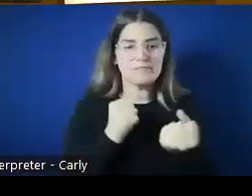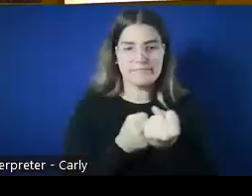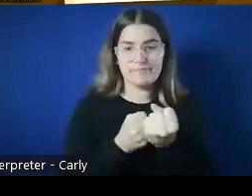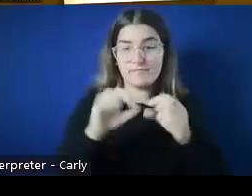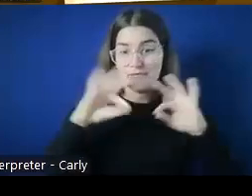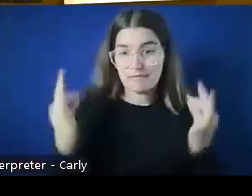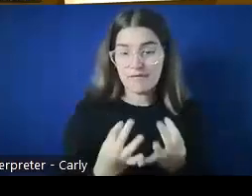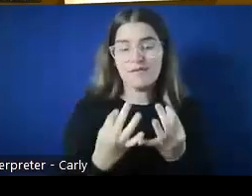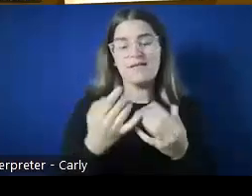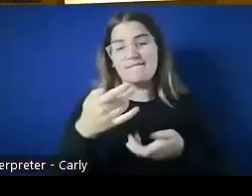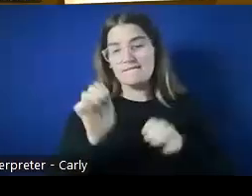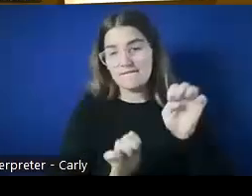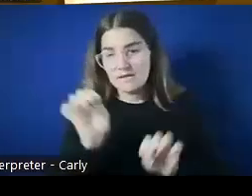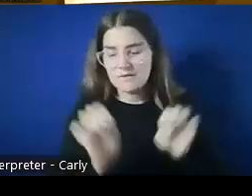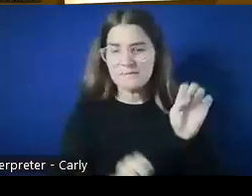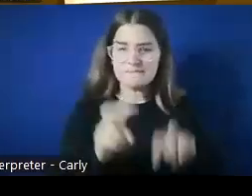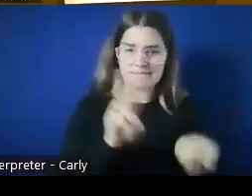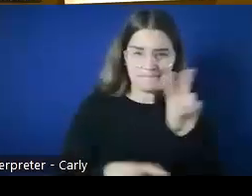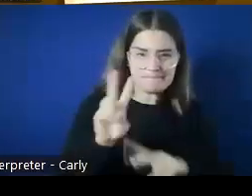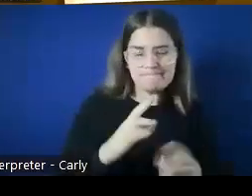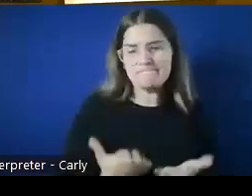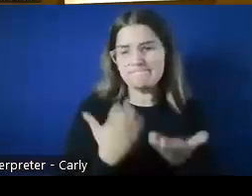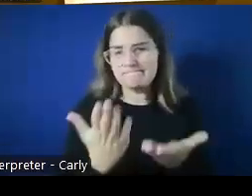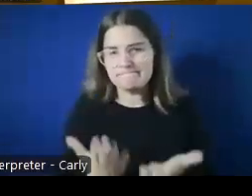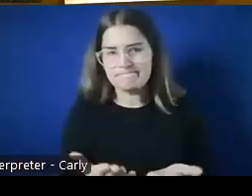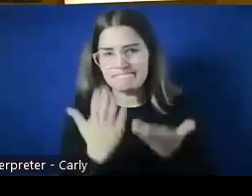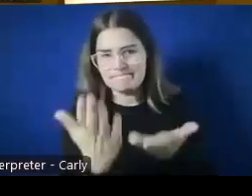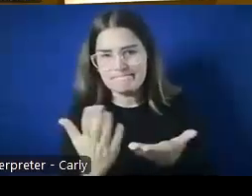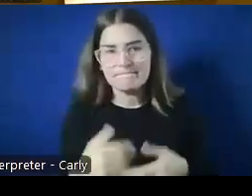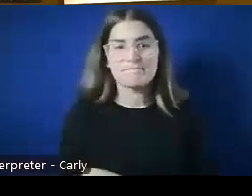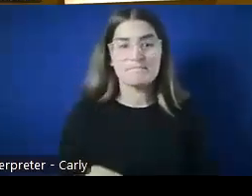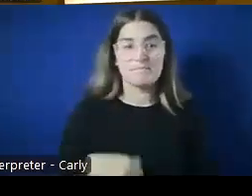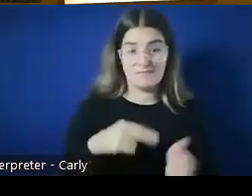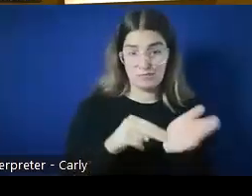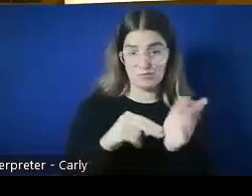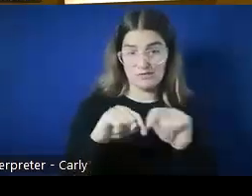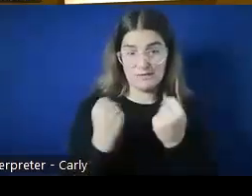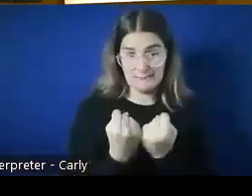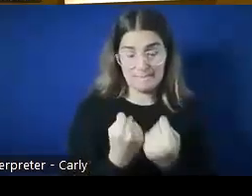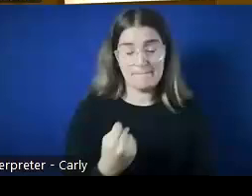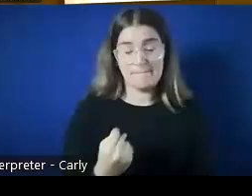with evaluation and making some recommendations we have a nursing team um both an assistant nurse